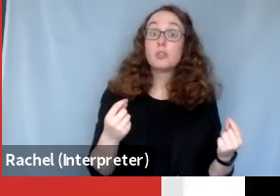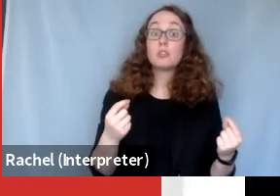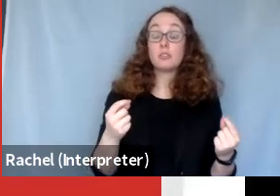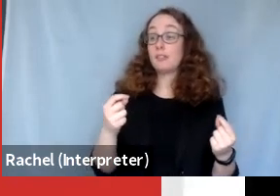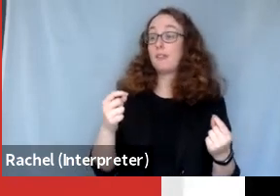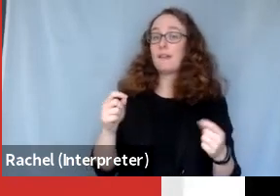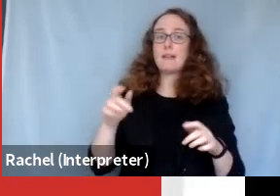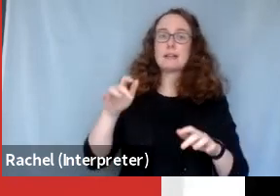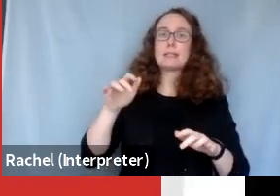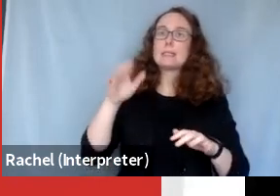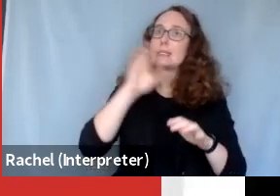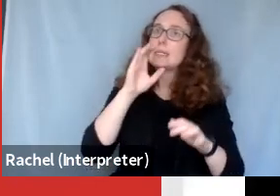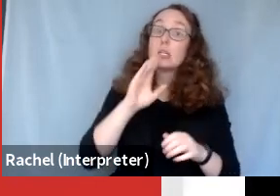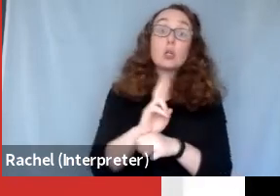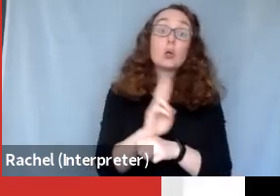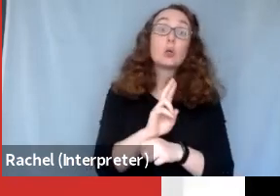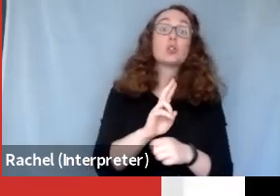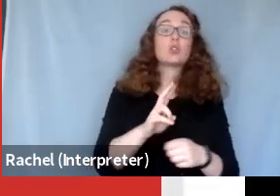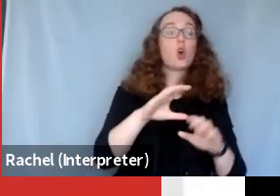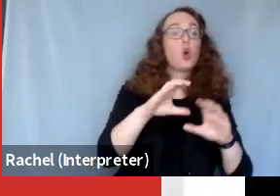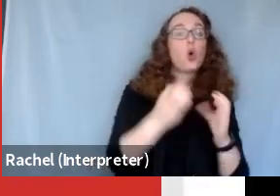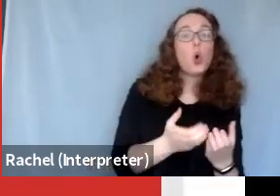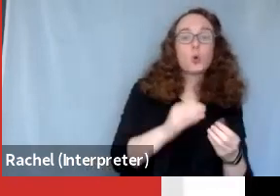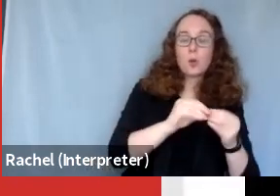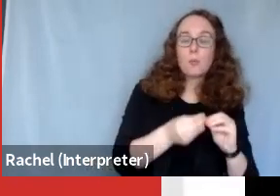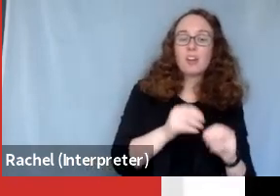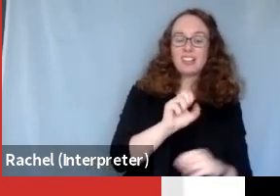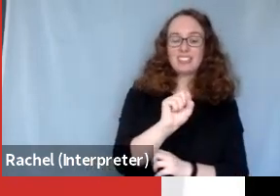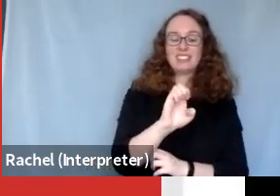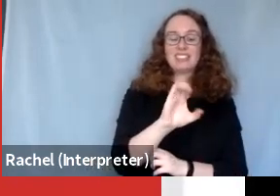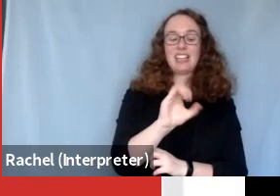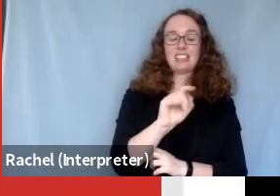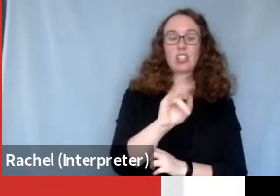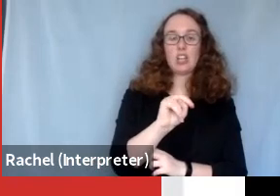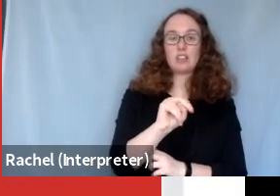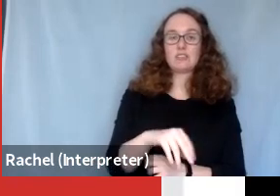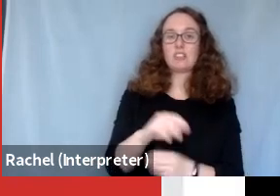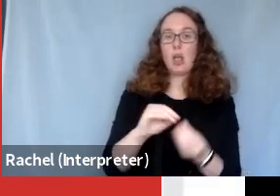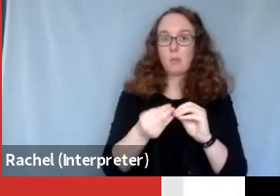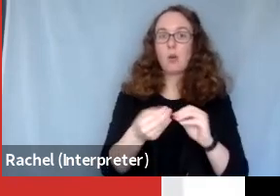division, section number, so really narrows down to what you need, and then once you have the section number